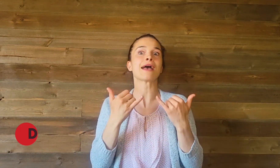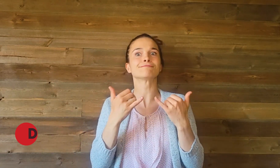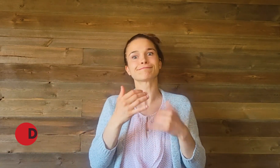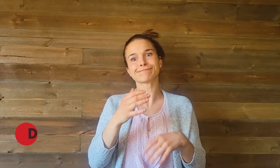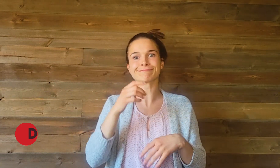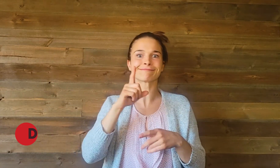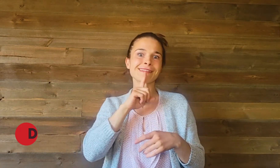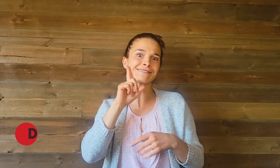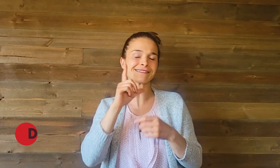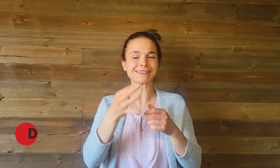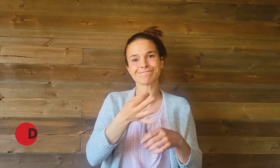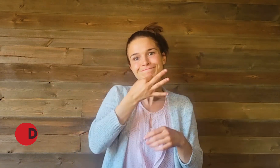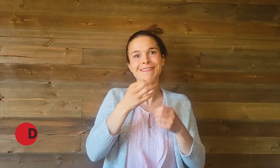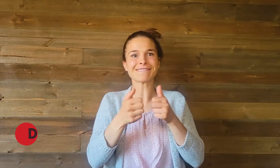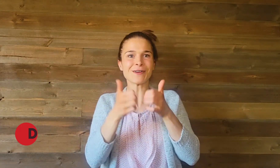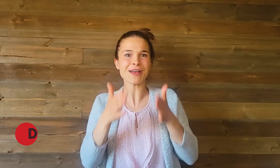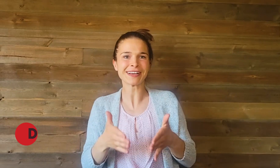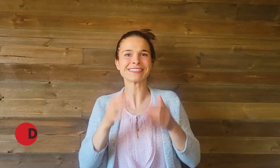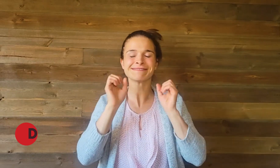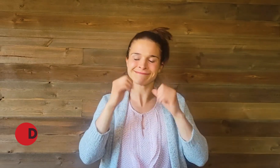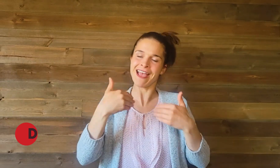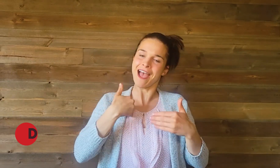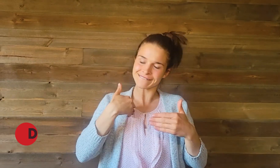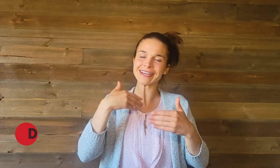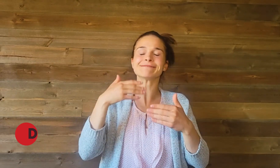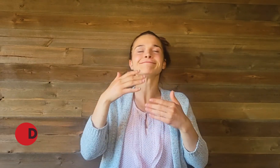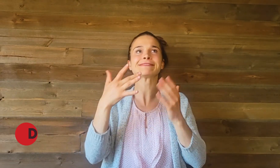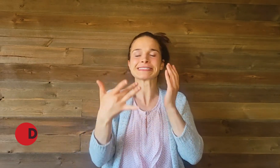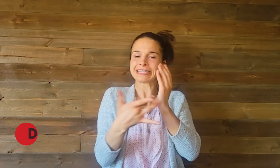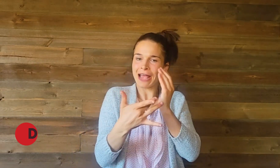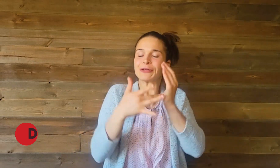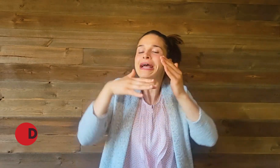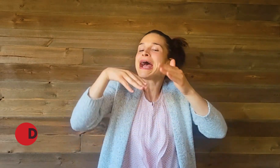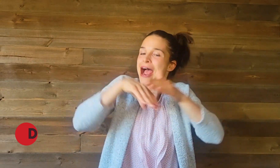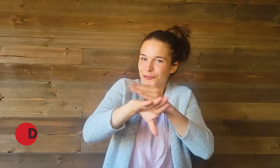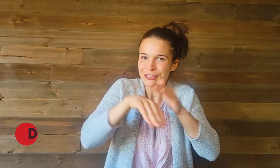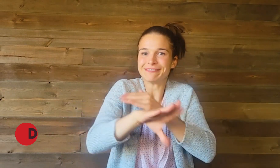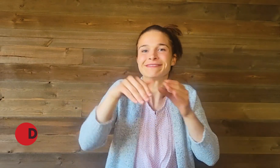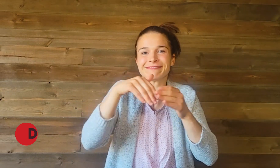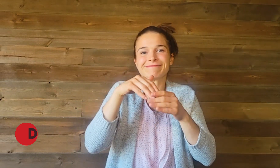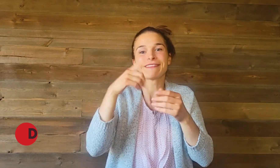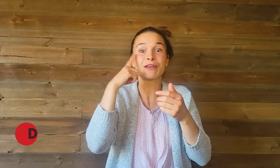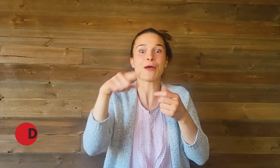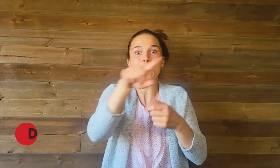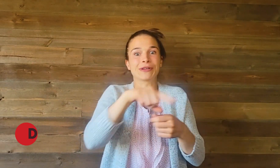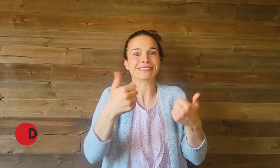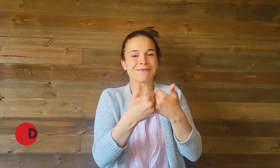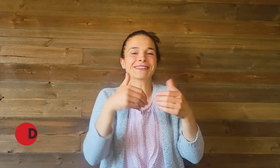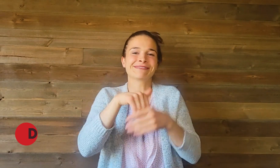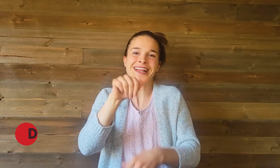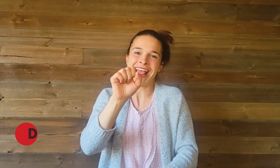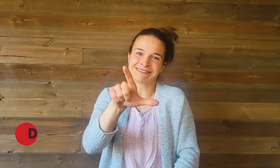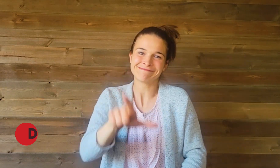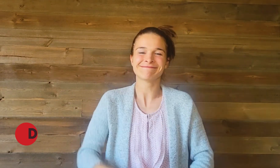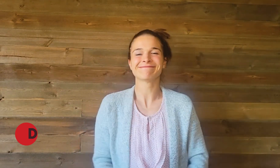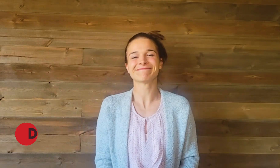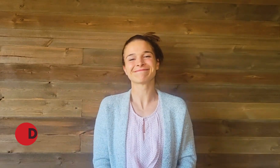Now, for Deaf avid gamers, digital accessibility support in gaming includes ASL.